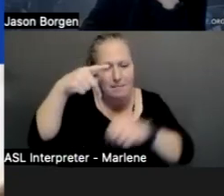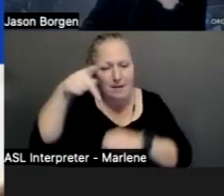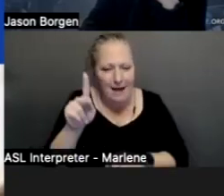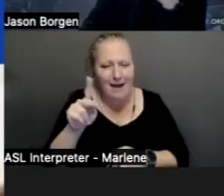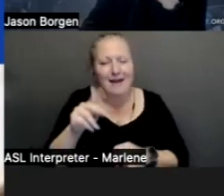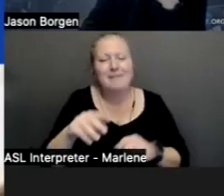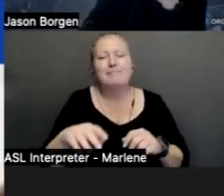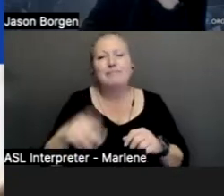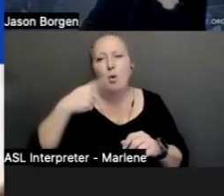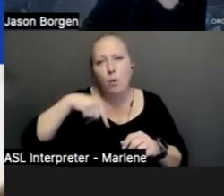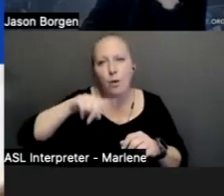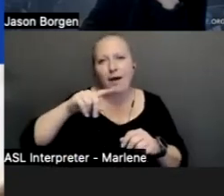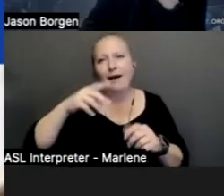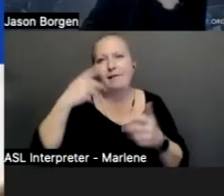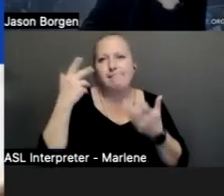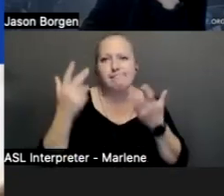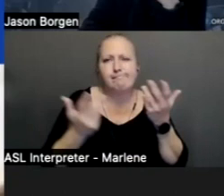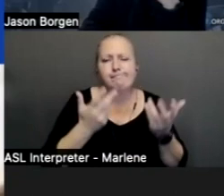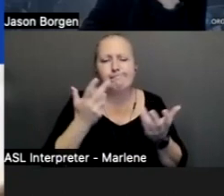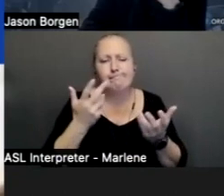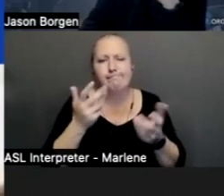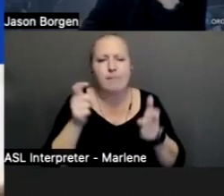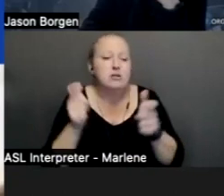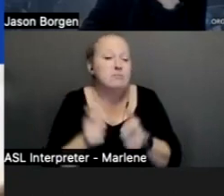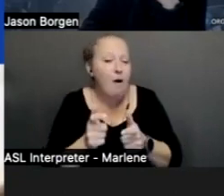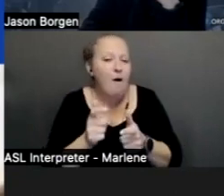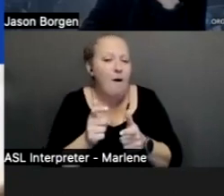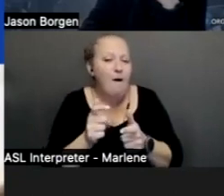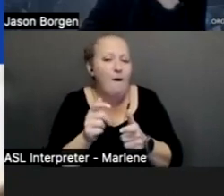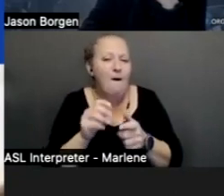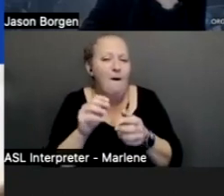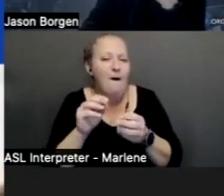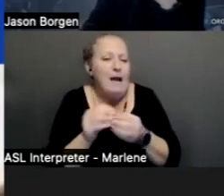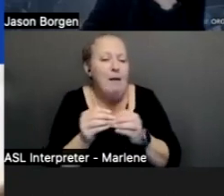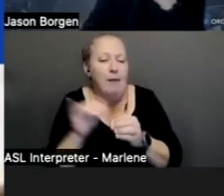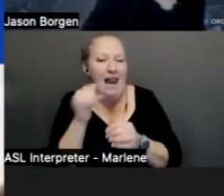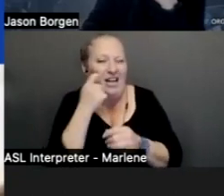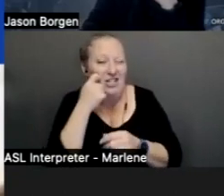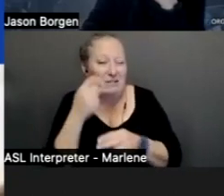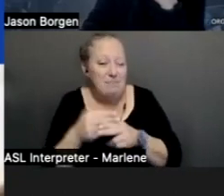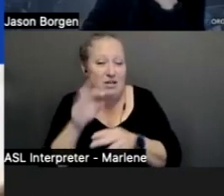we. Kind of on a smaller scale of what was just said like fiber doesn't necessarily